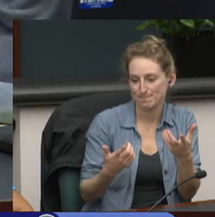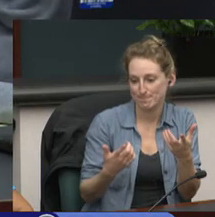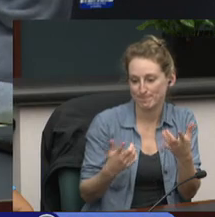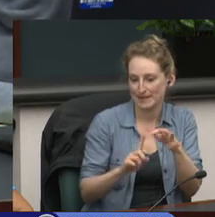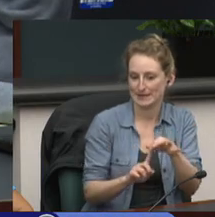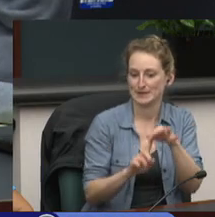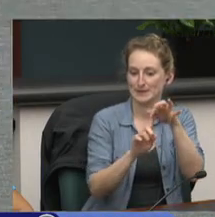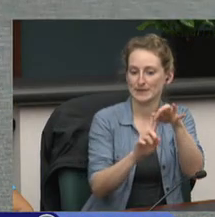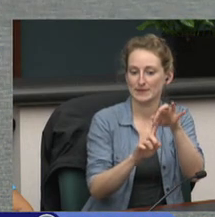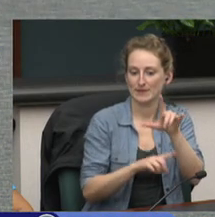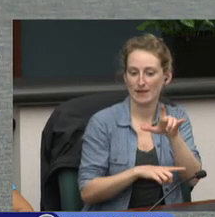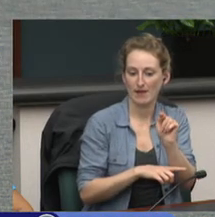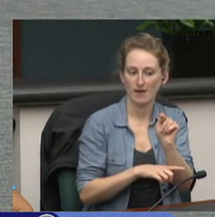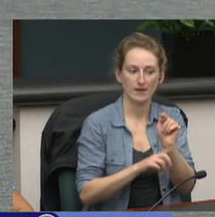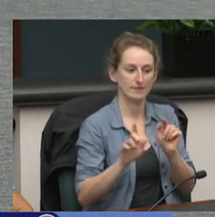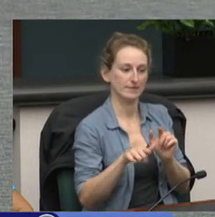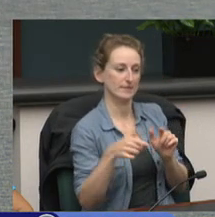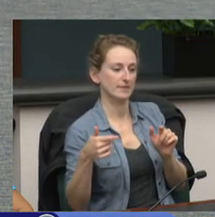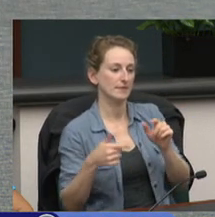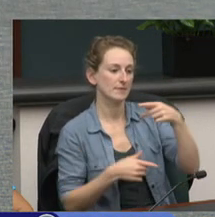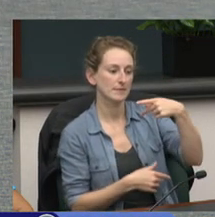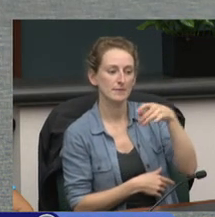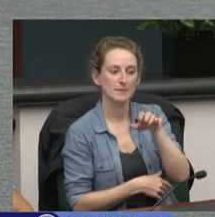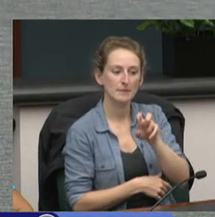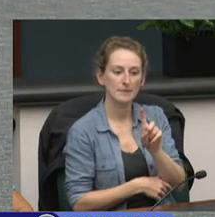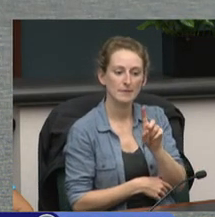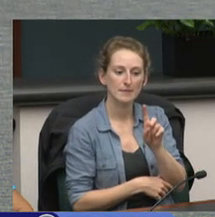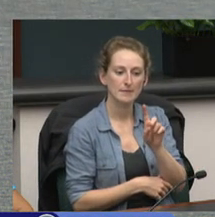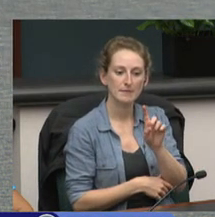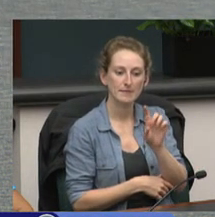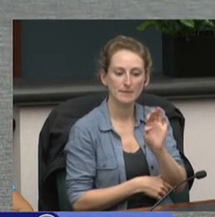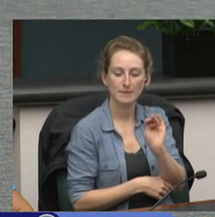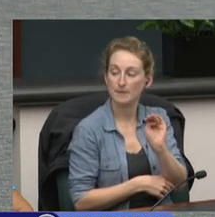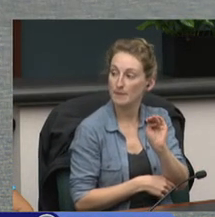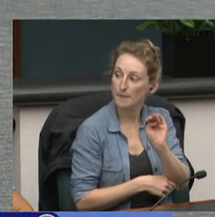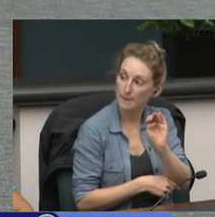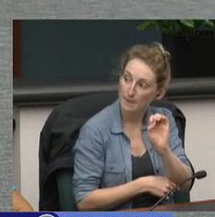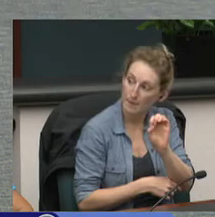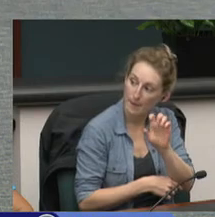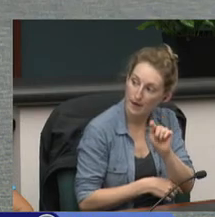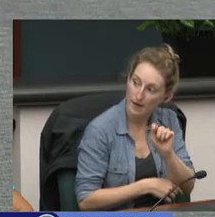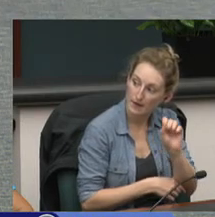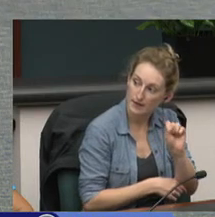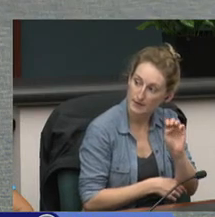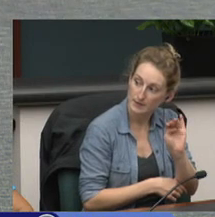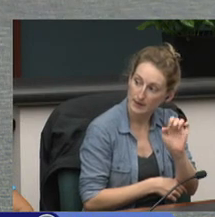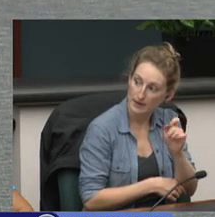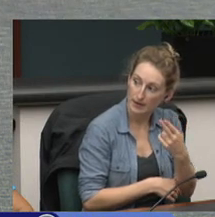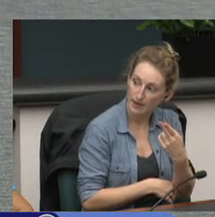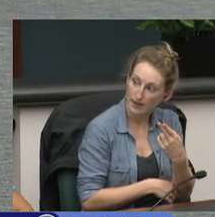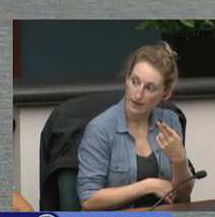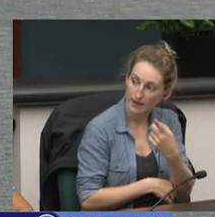Piedmont Smith I have a couple questions about easements I understand that